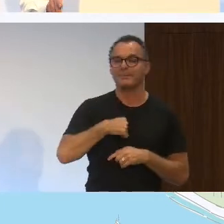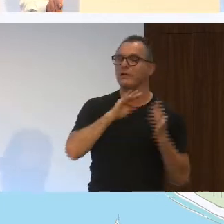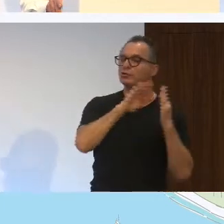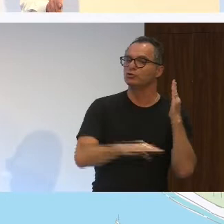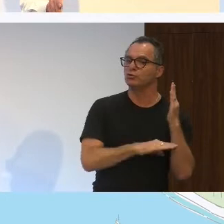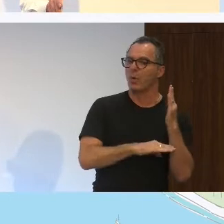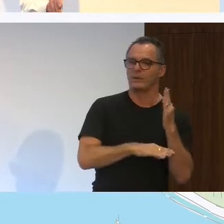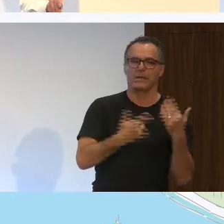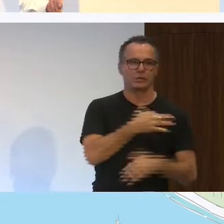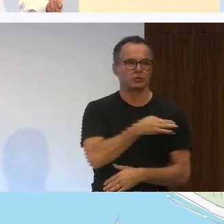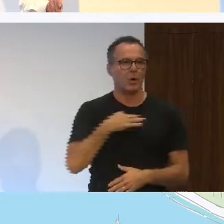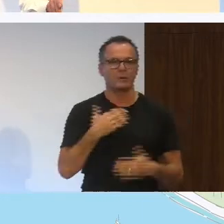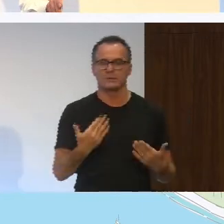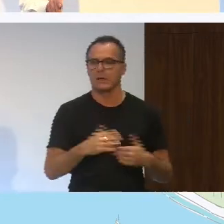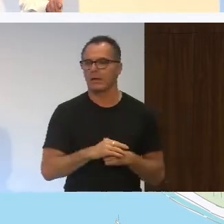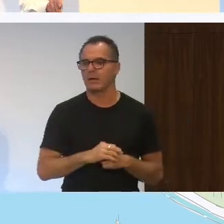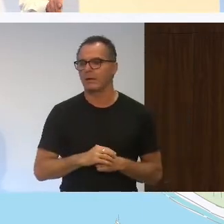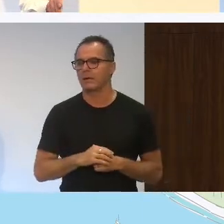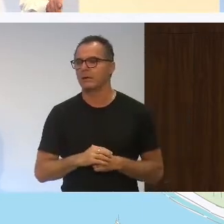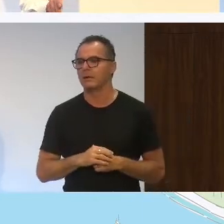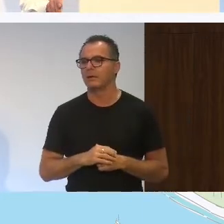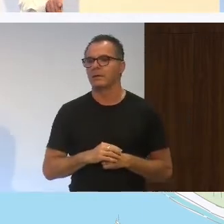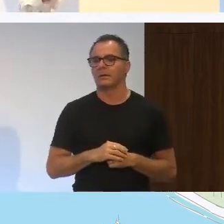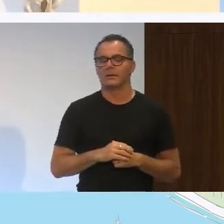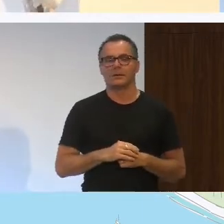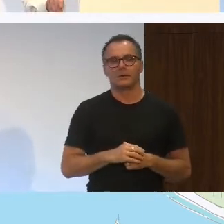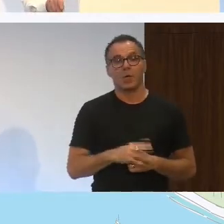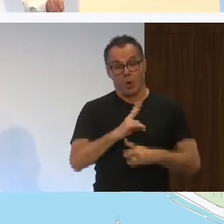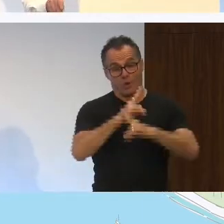and I think looking after yourself as the previous speaker